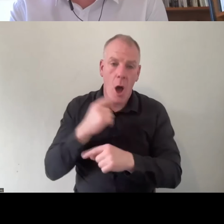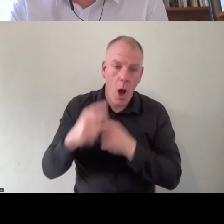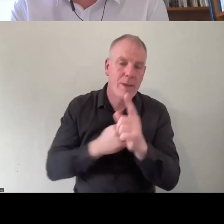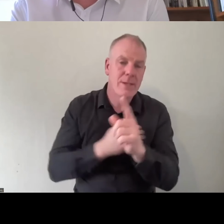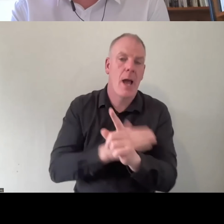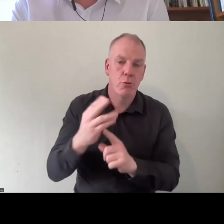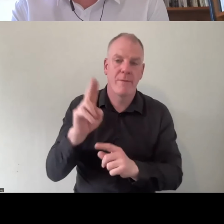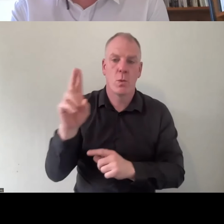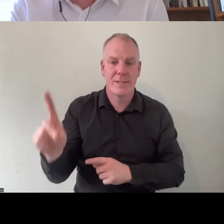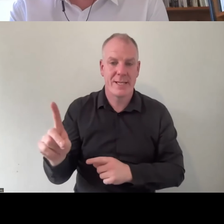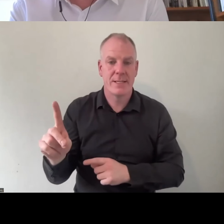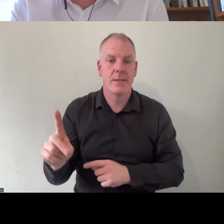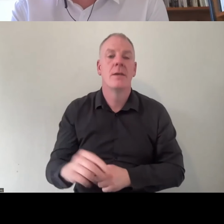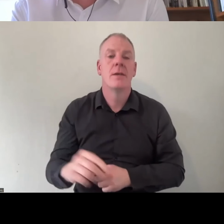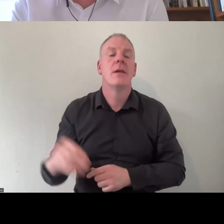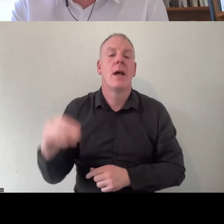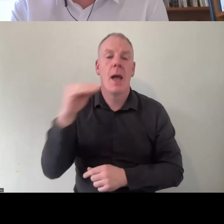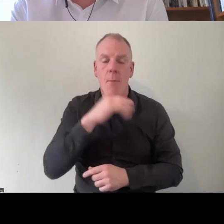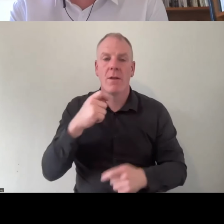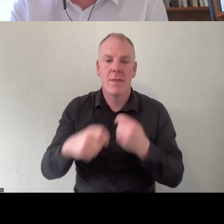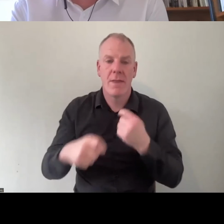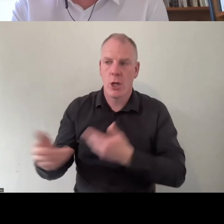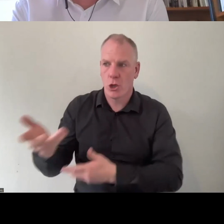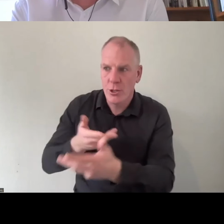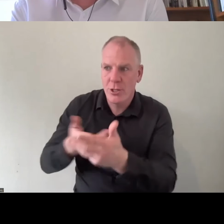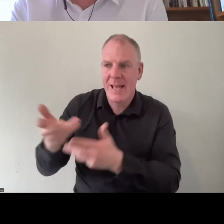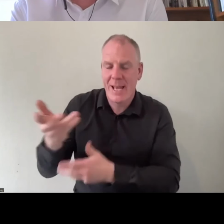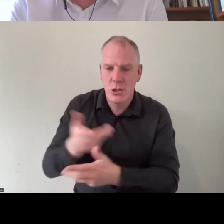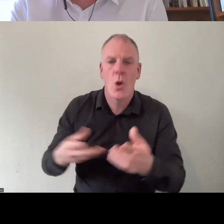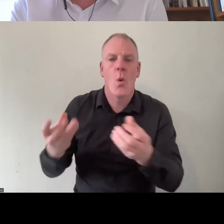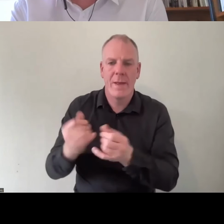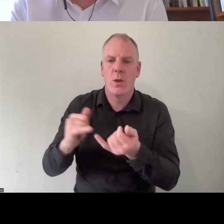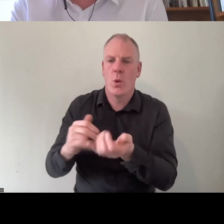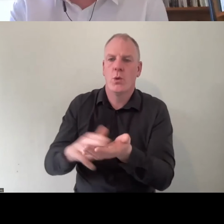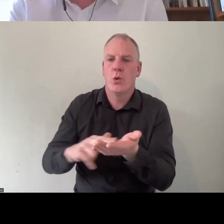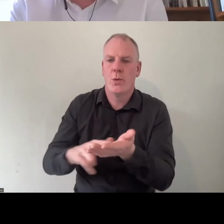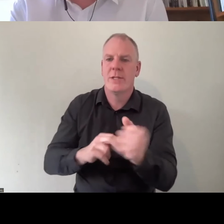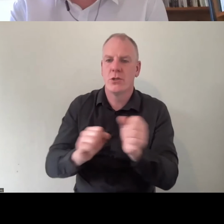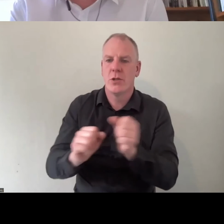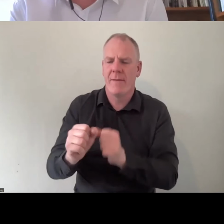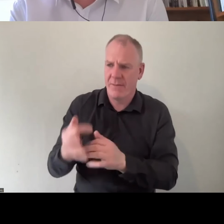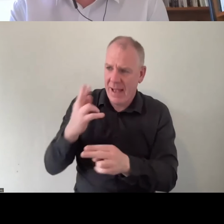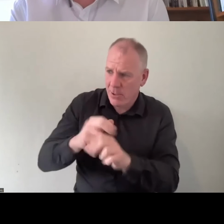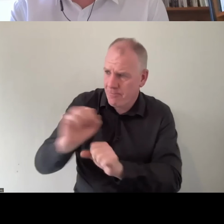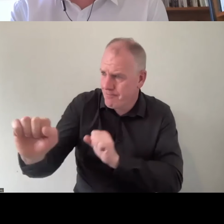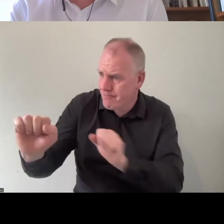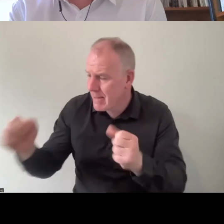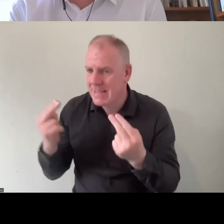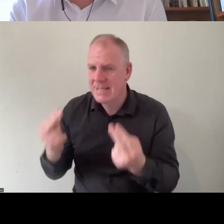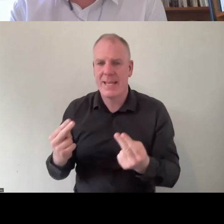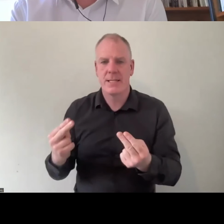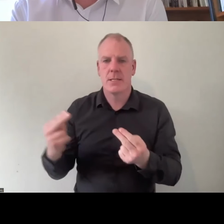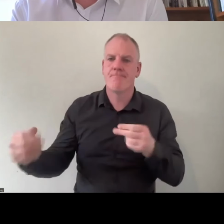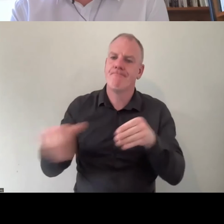So, a really important area there would be consultation, so engage with the community, find out what people's needs are and see how you can make improvements.